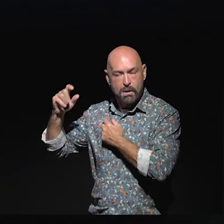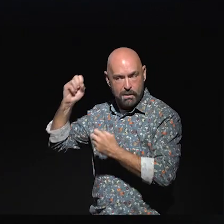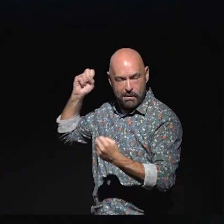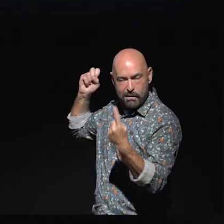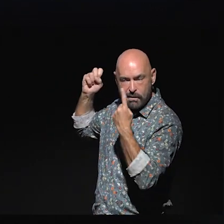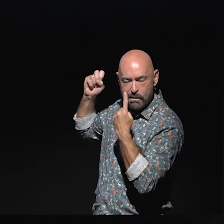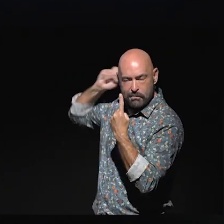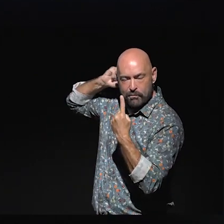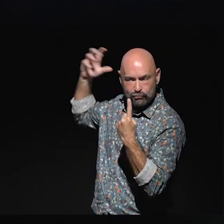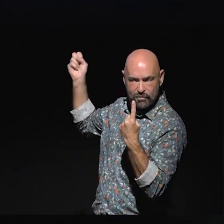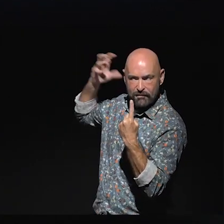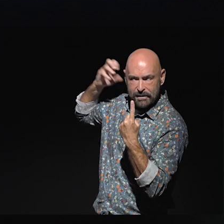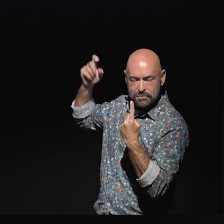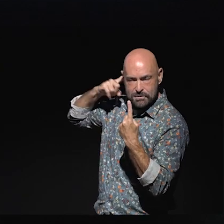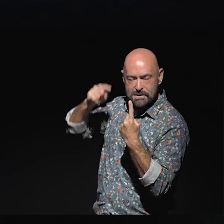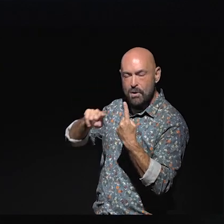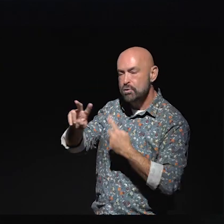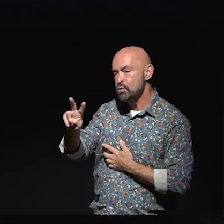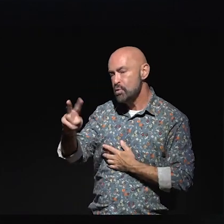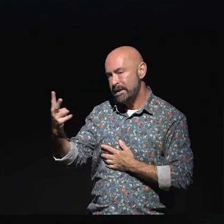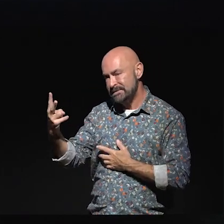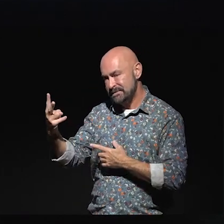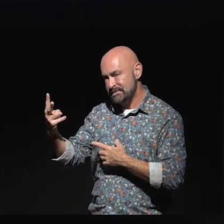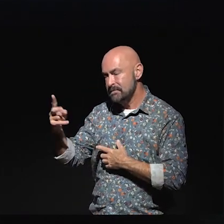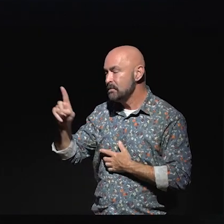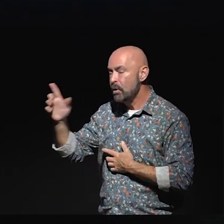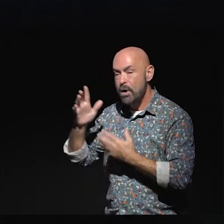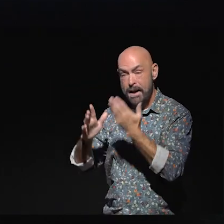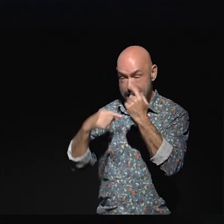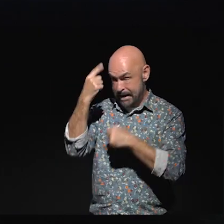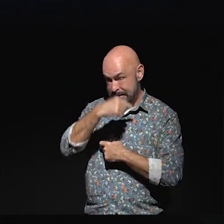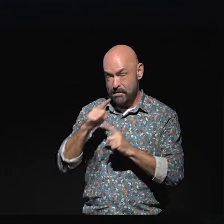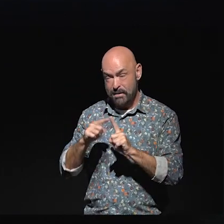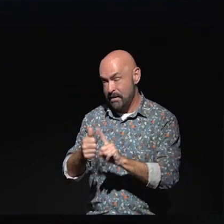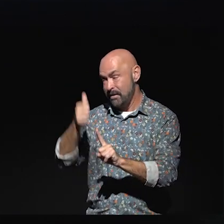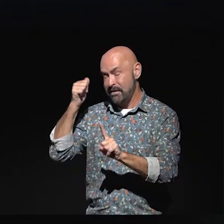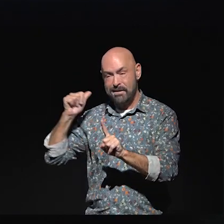The fact that we see her twice, her head and then this perfect, as it were, oval